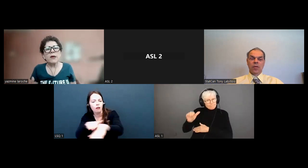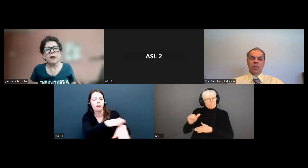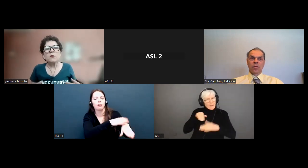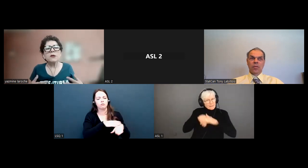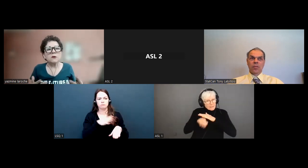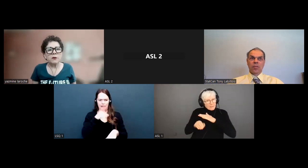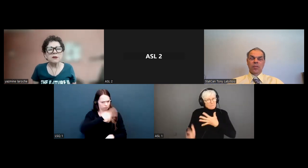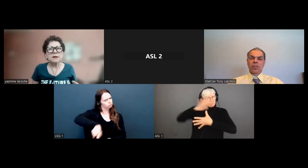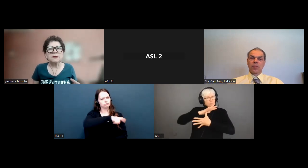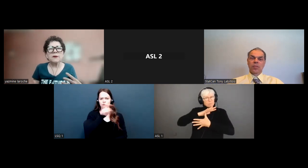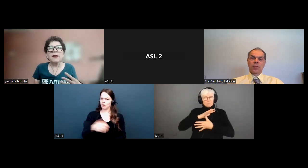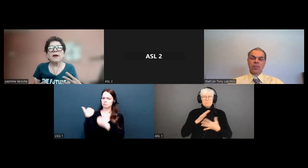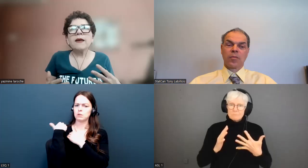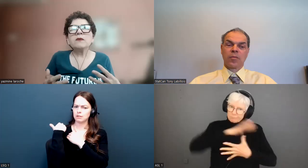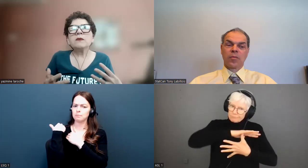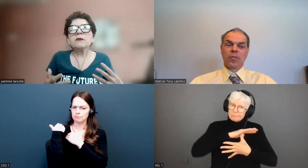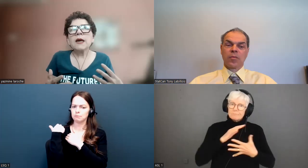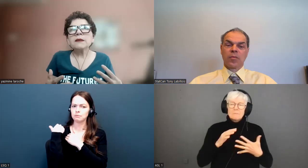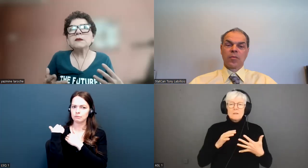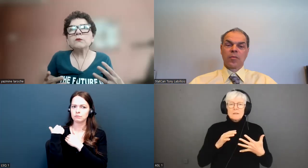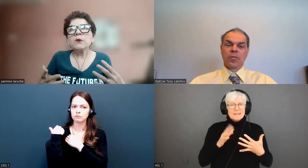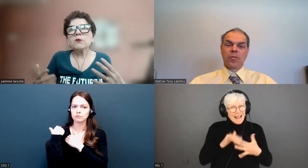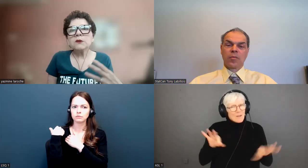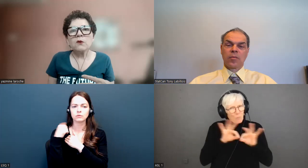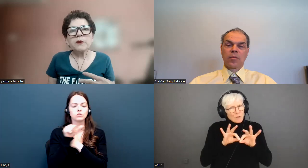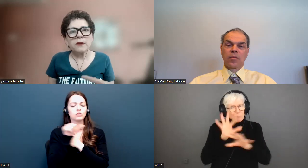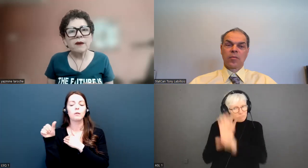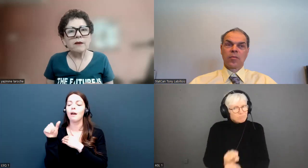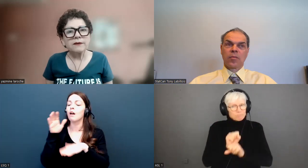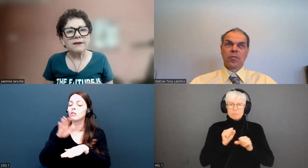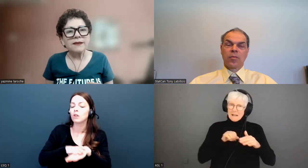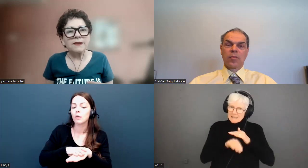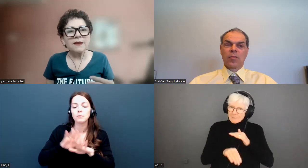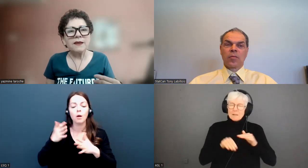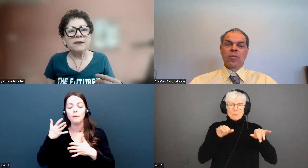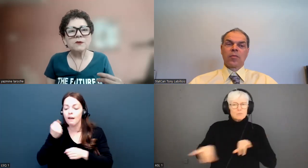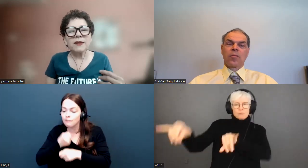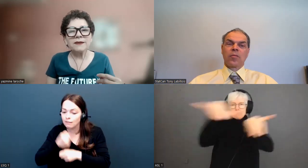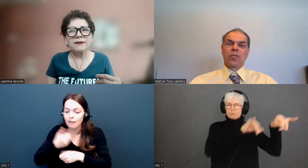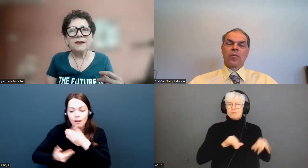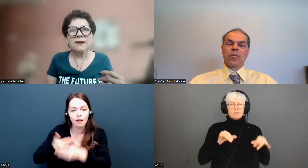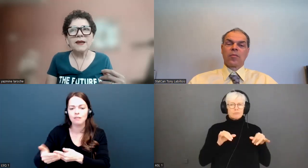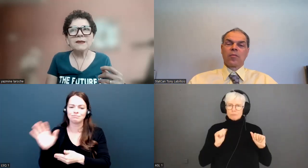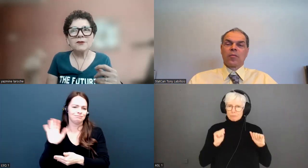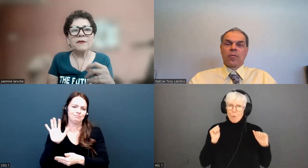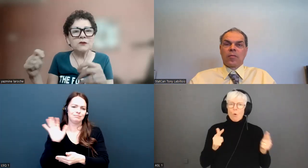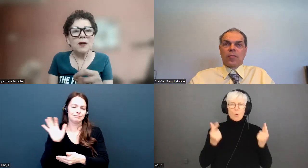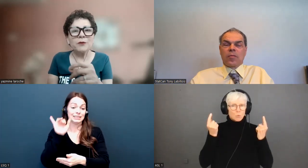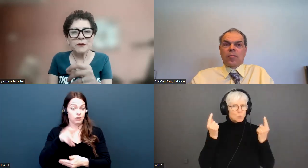we do business and that's when we'll know we're there is when it's not the job of a